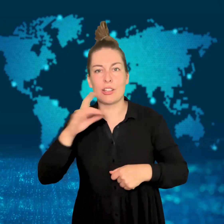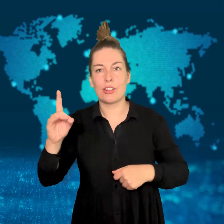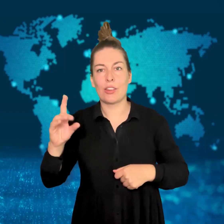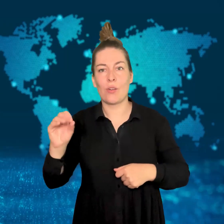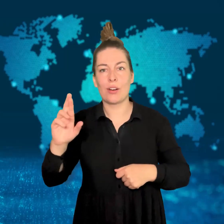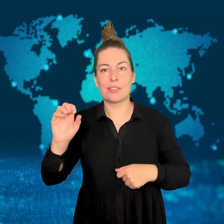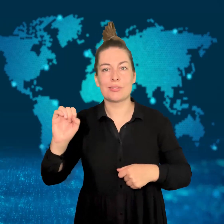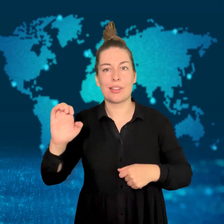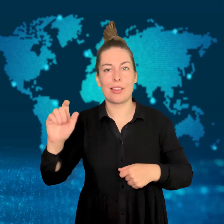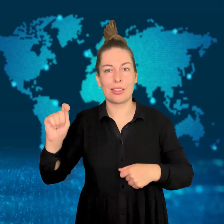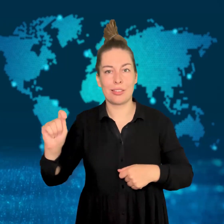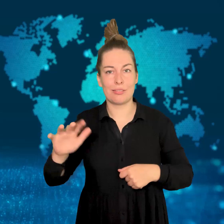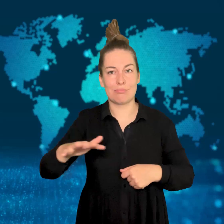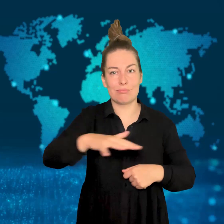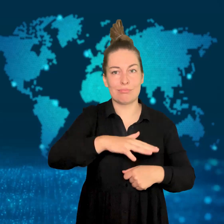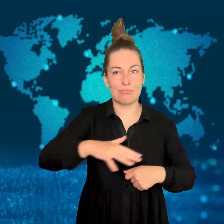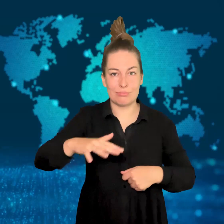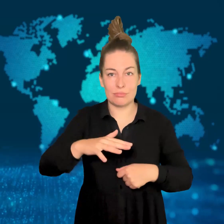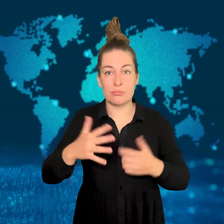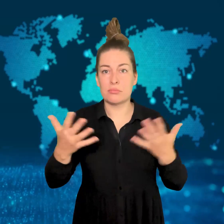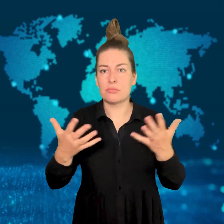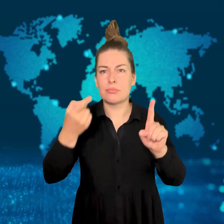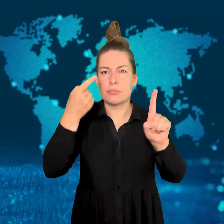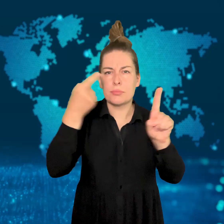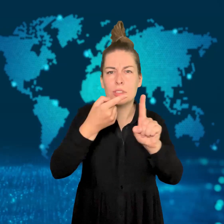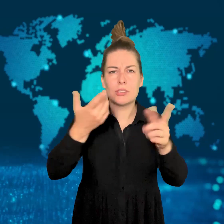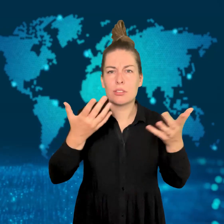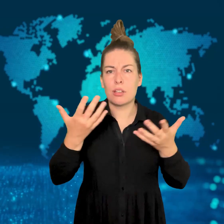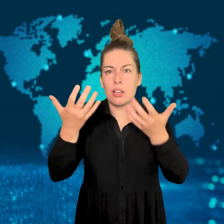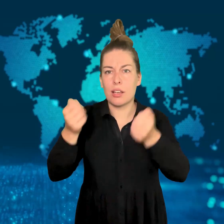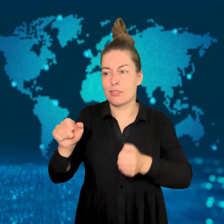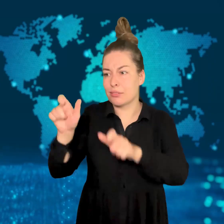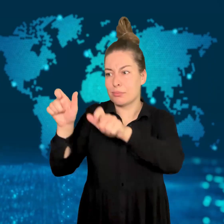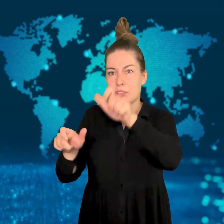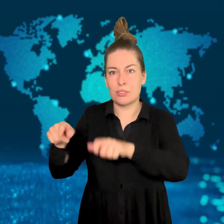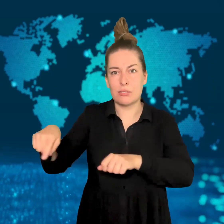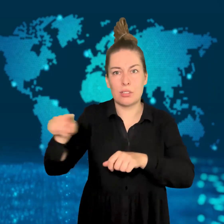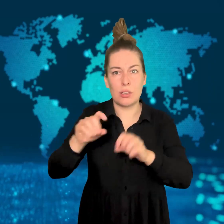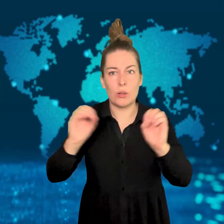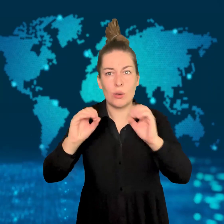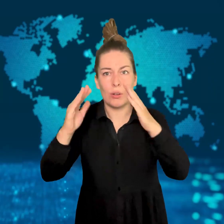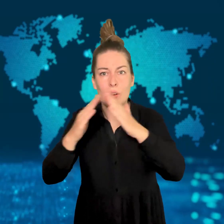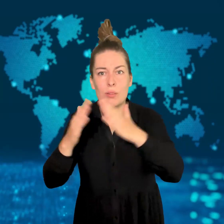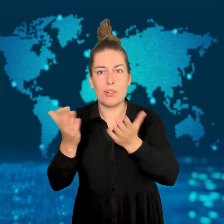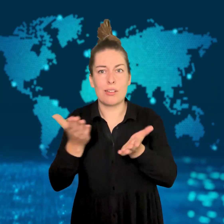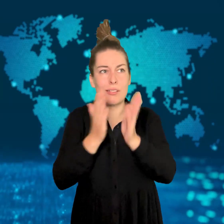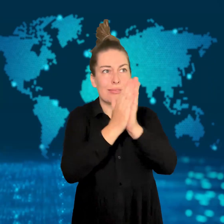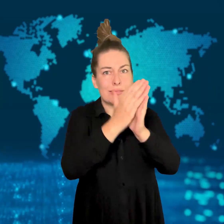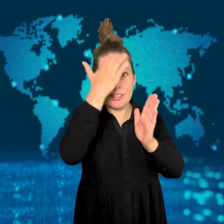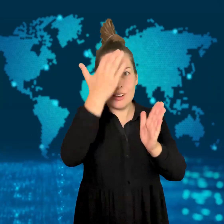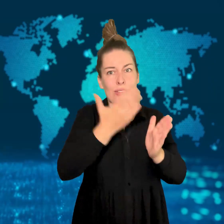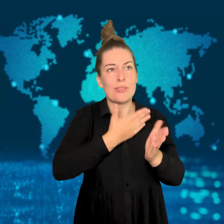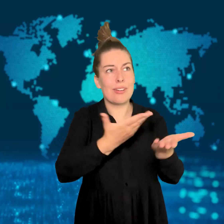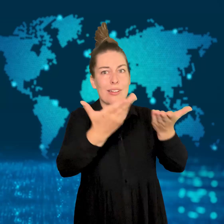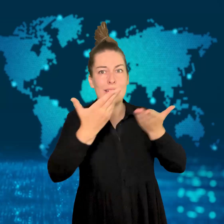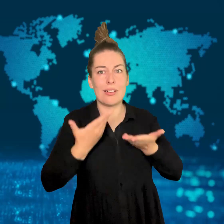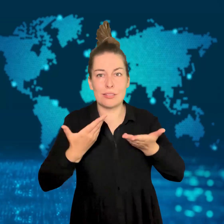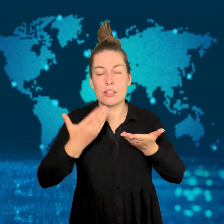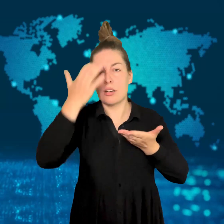It has been designated to be the future home of hundreds of asylum-seekers.